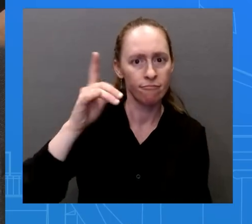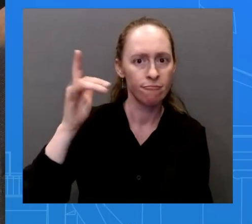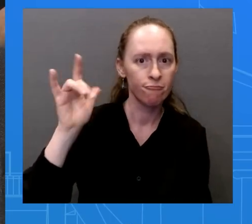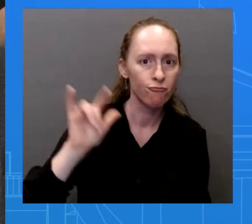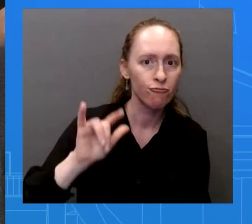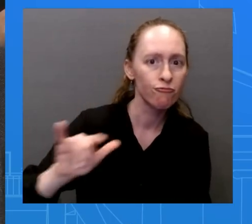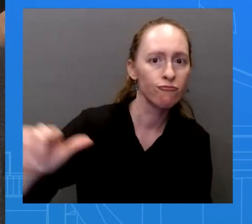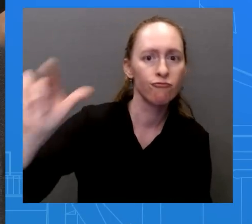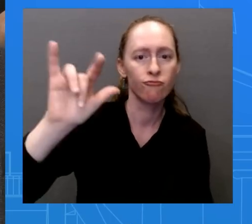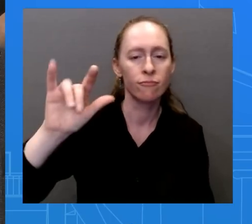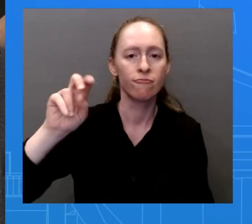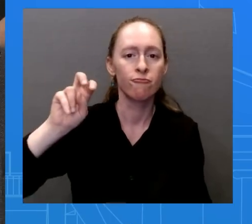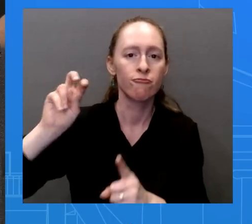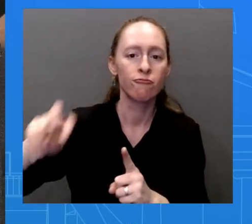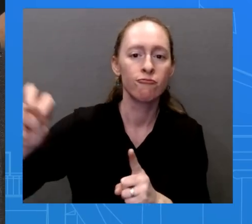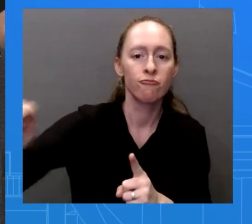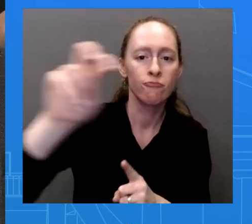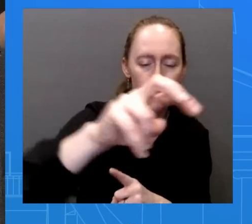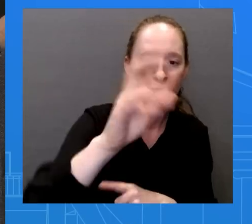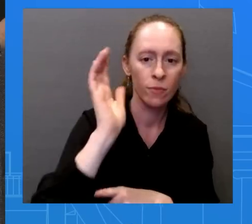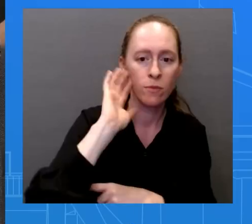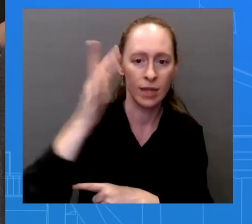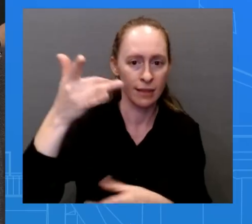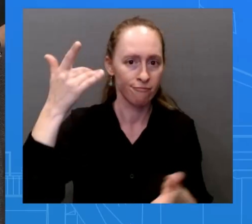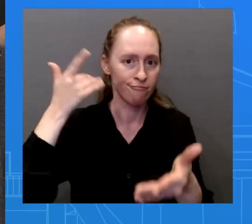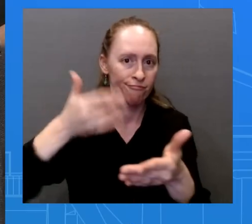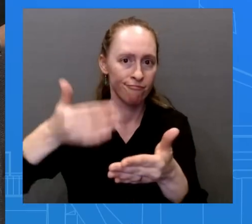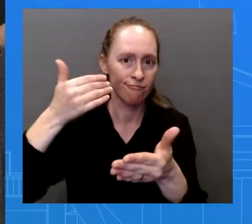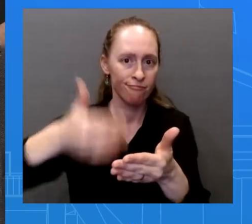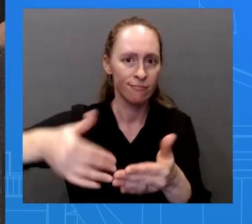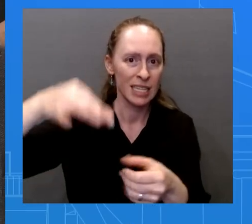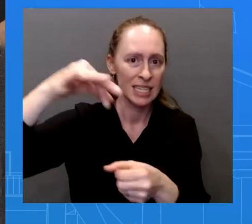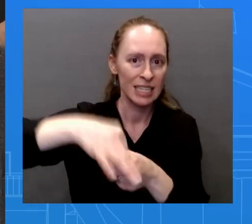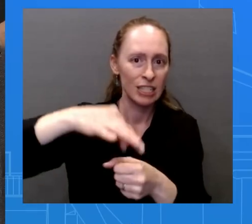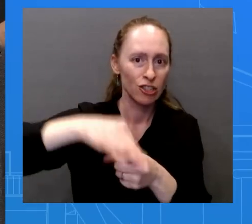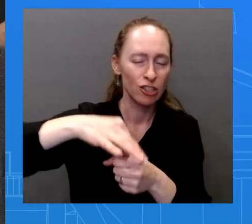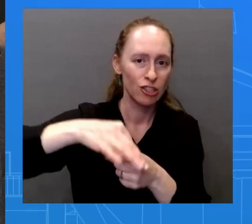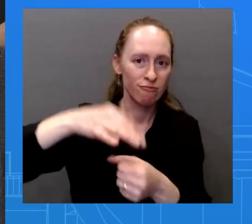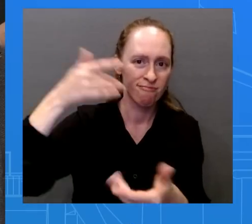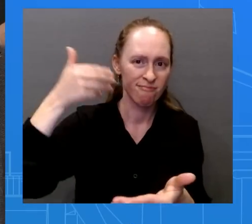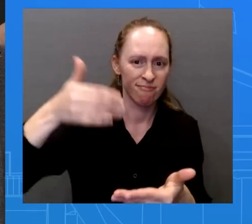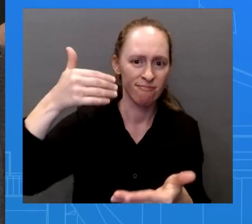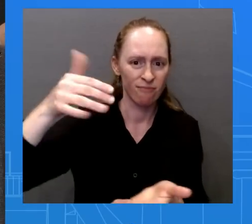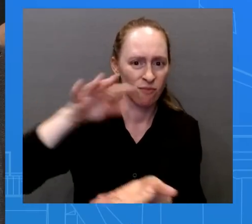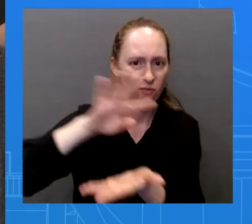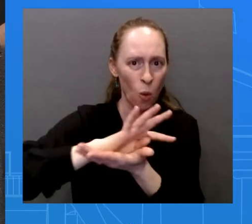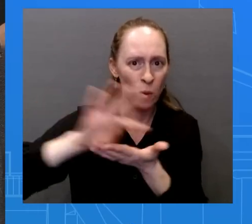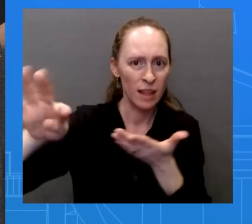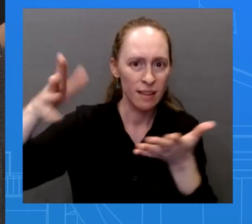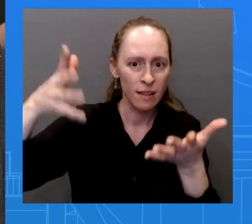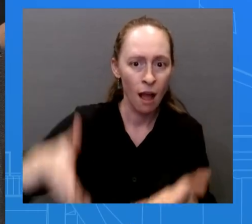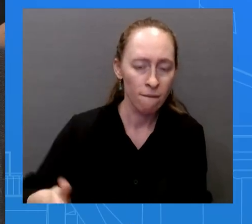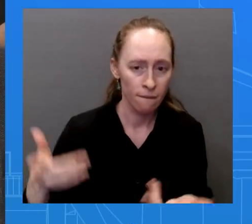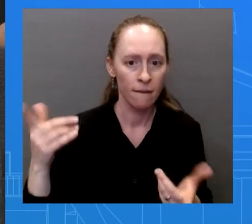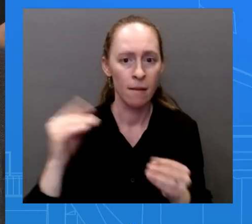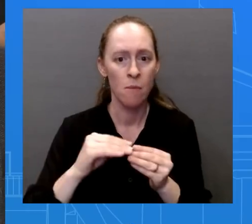Should we expect to see him travel to some of the more competitive states, campaign alongside some of the candidates who are in very competitive races?